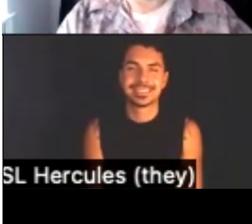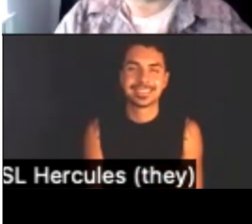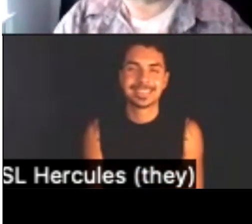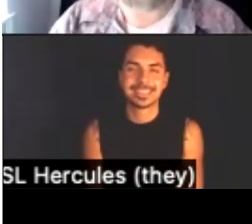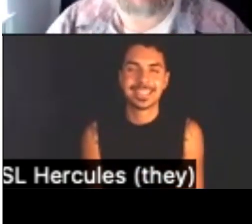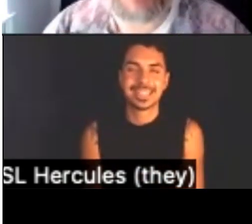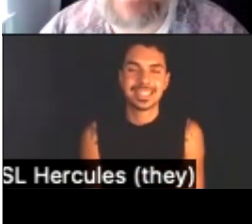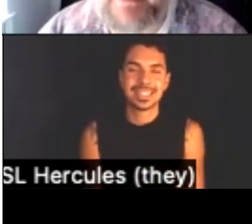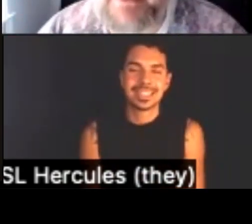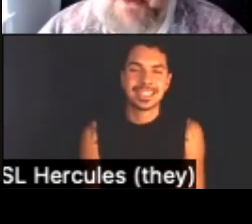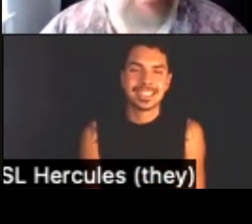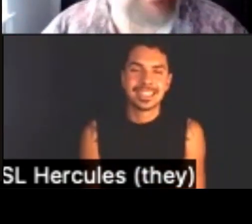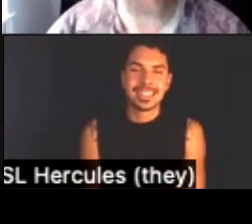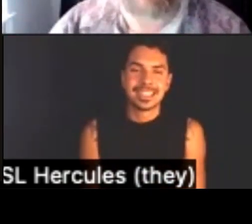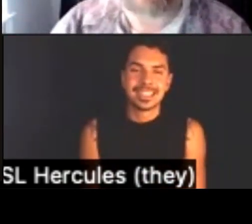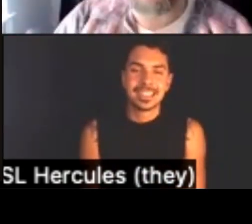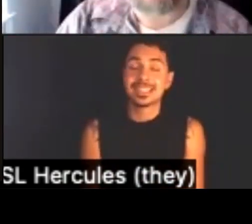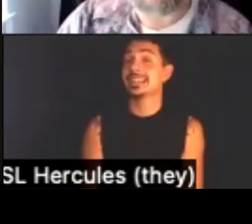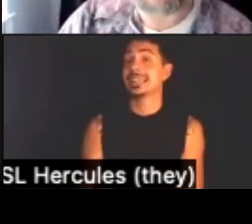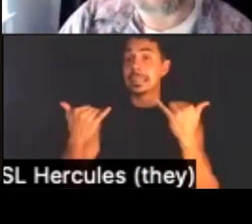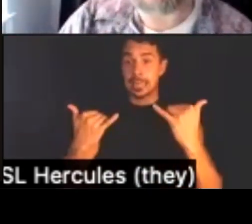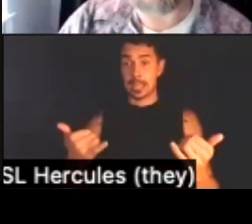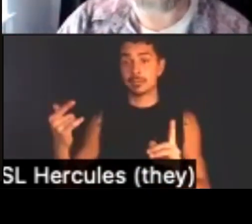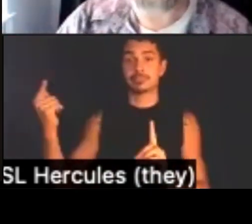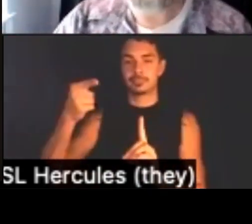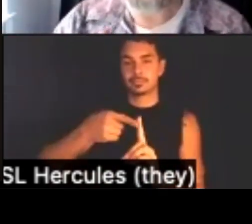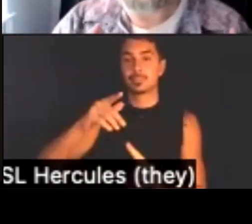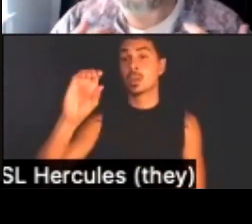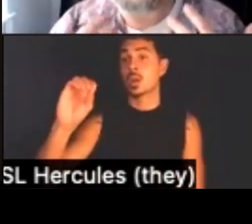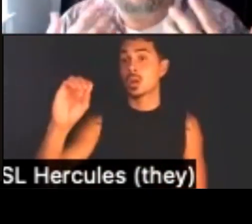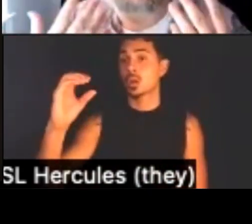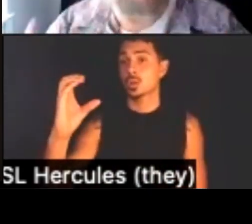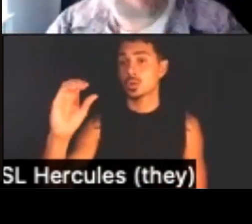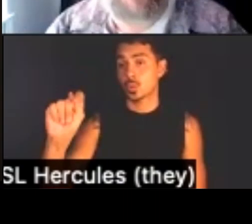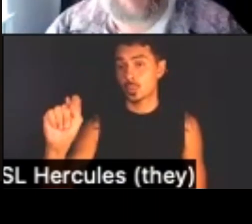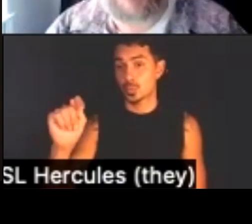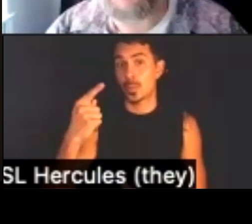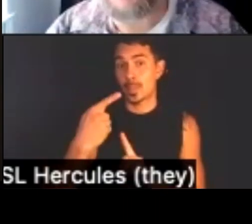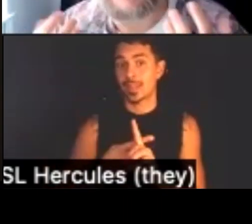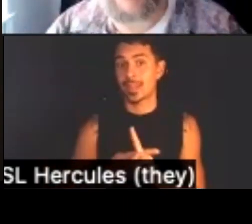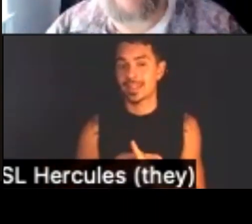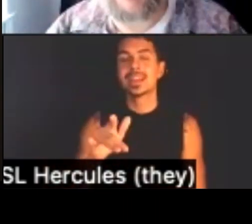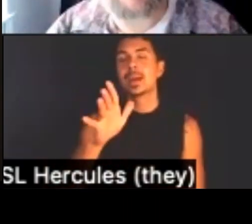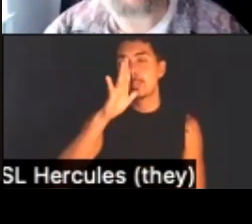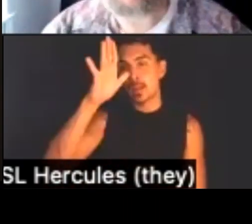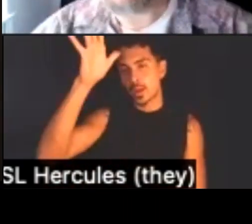So because it's October, I want to share with you this video. It's a parent video, it's a kid video.